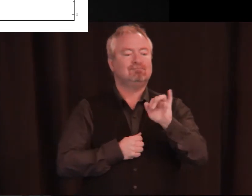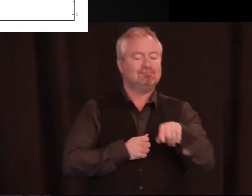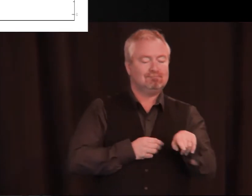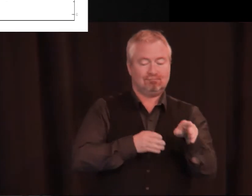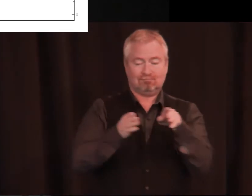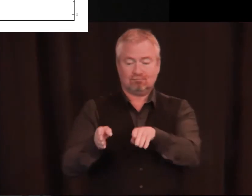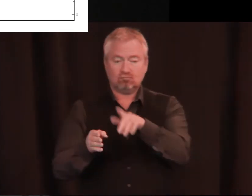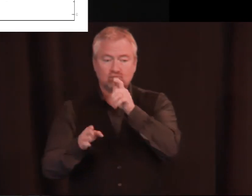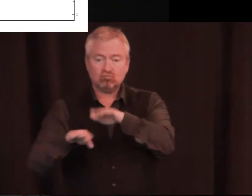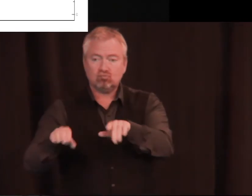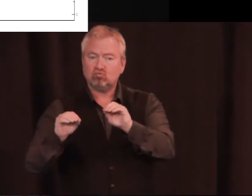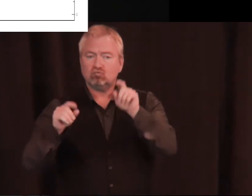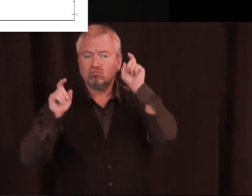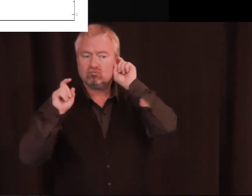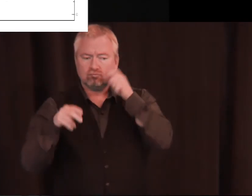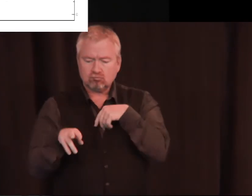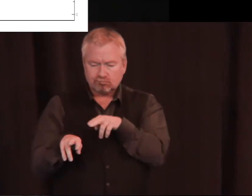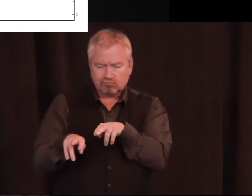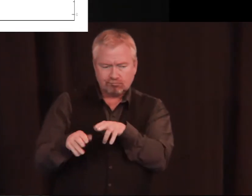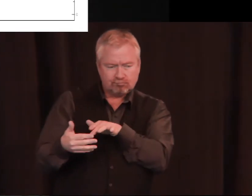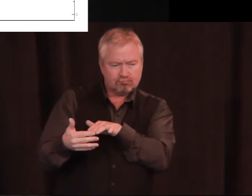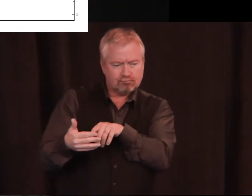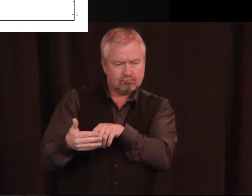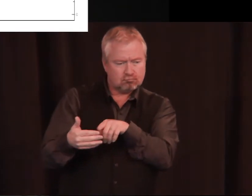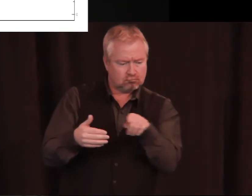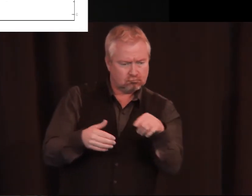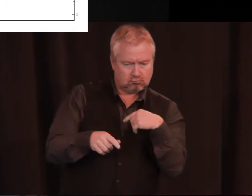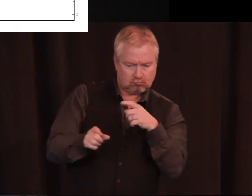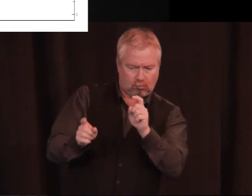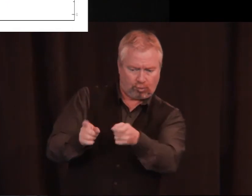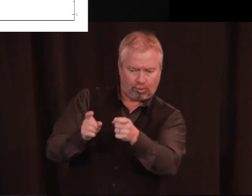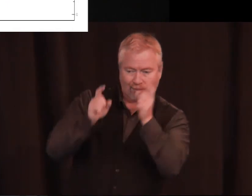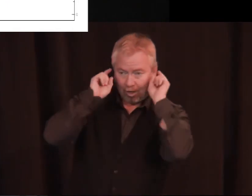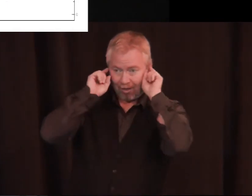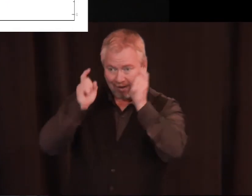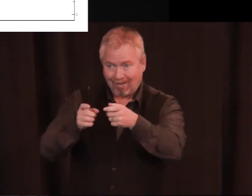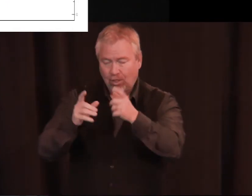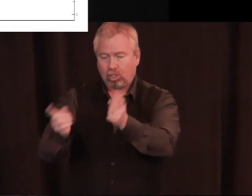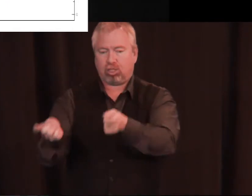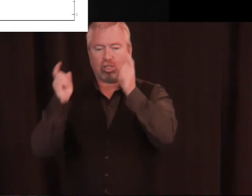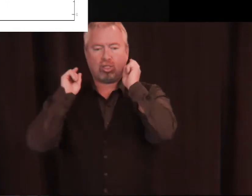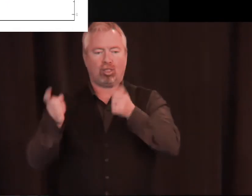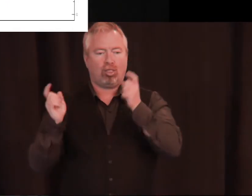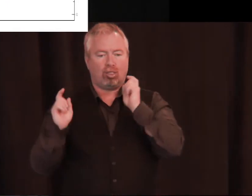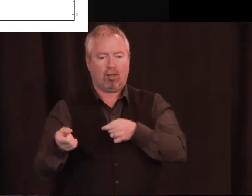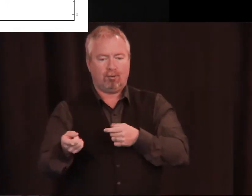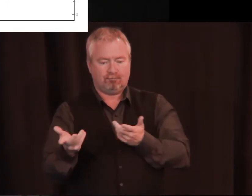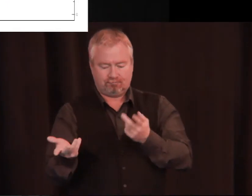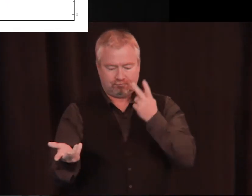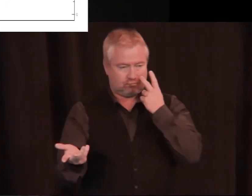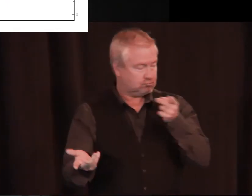or had hearing aids and never wore them, and that's shown in the blue box, and then we had children who were with a mild hearing loss